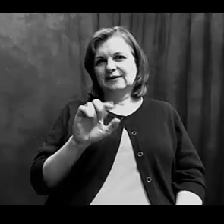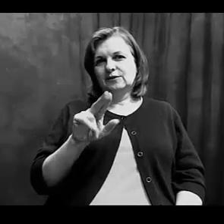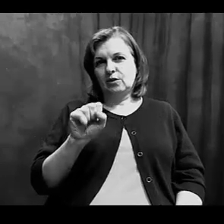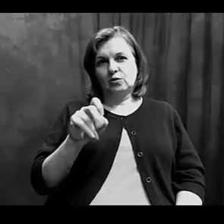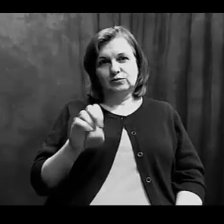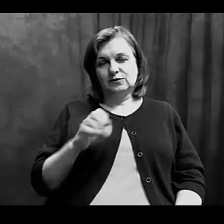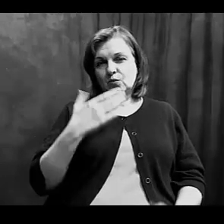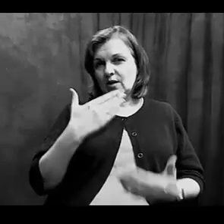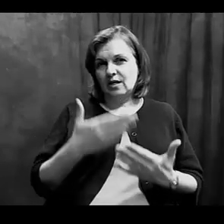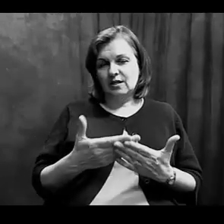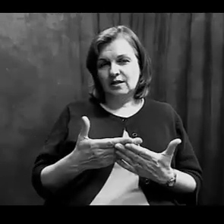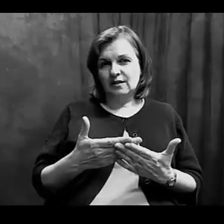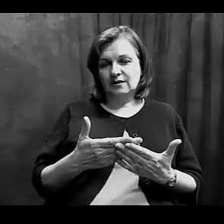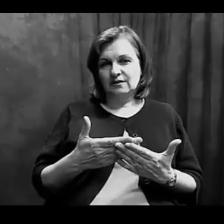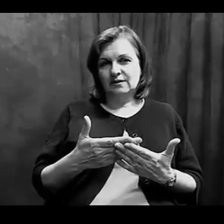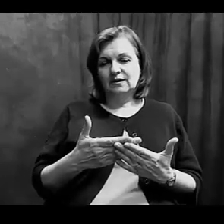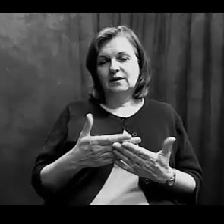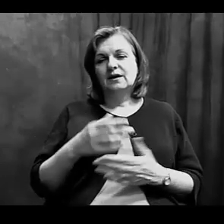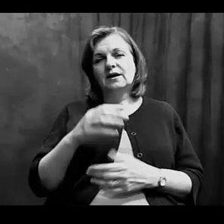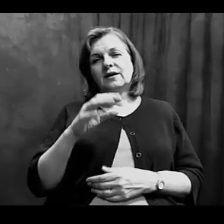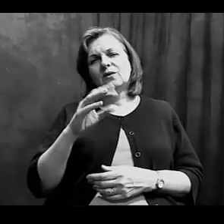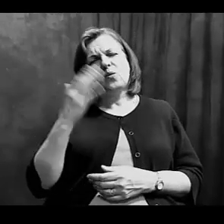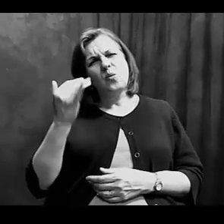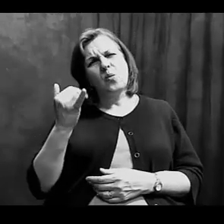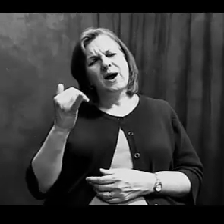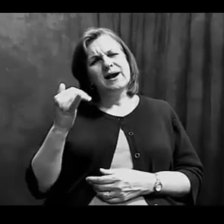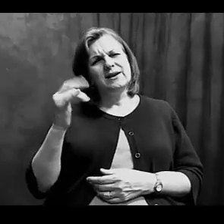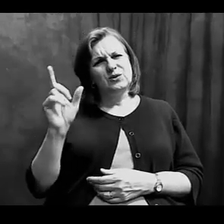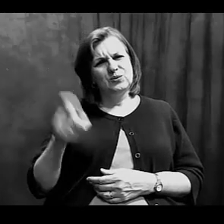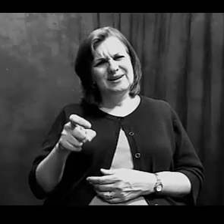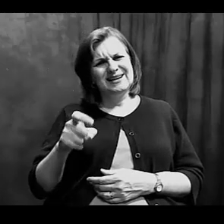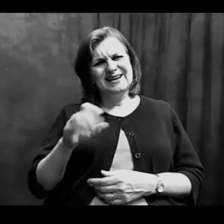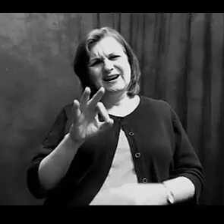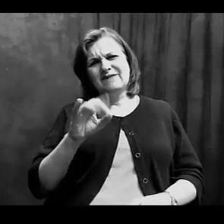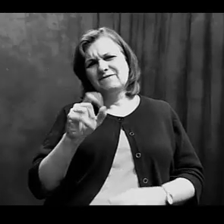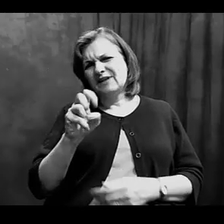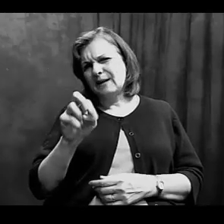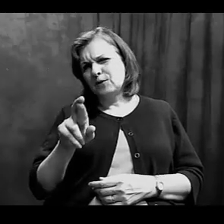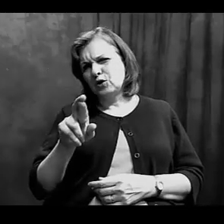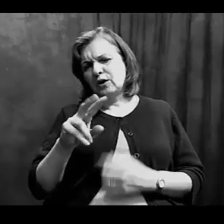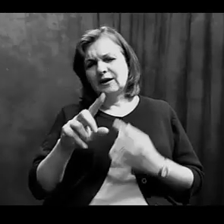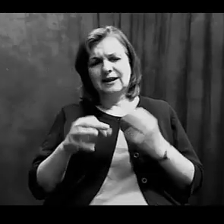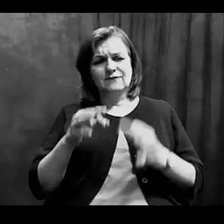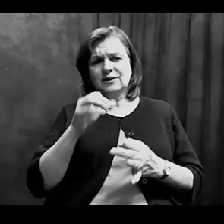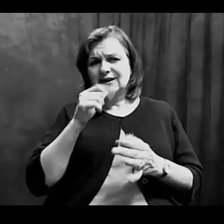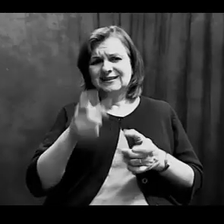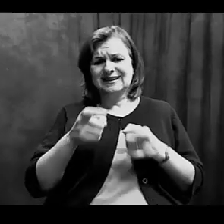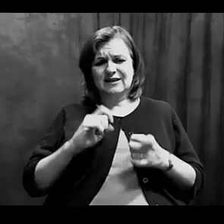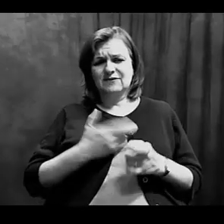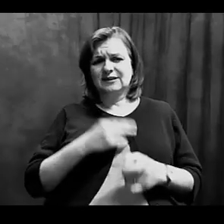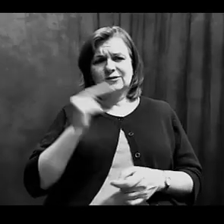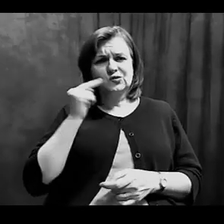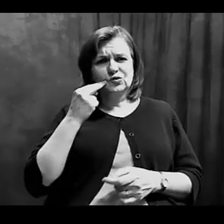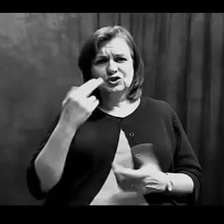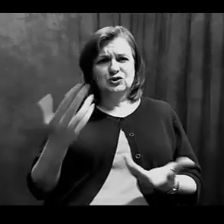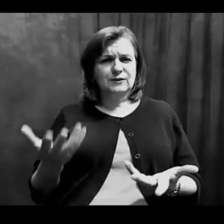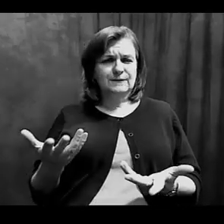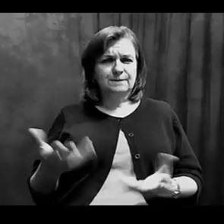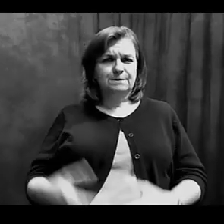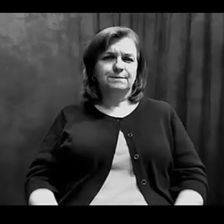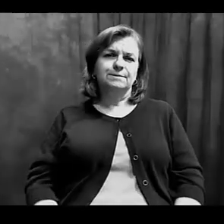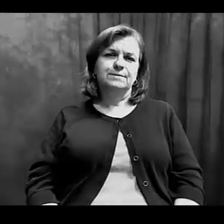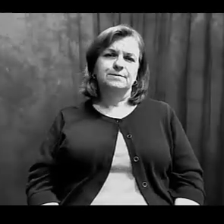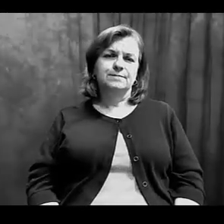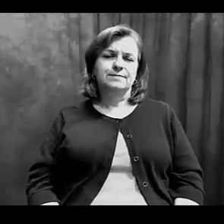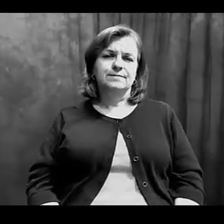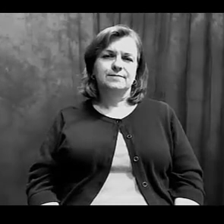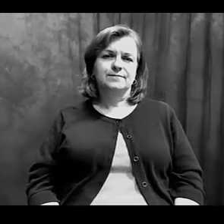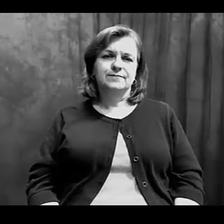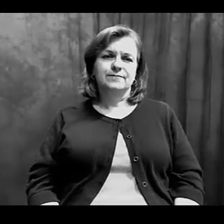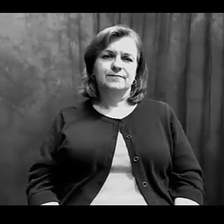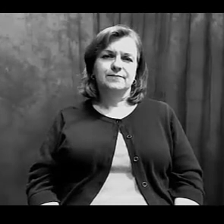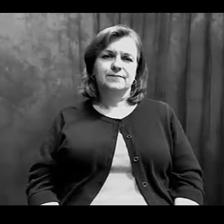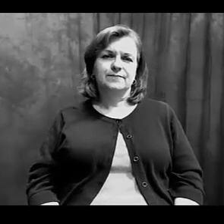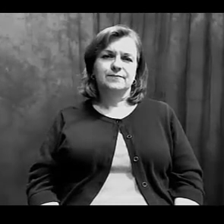so what we look at for cellulose or fiber why are we so interested in it in our diet if it doesn't give us nutrition?